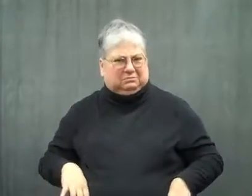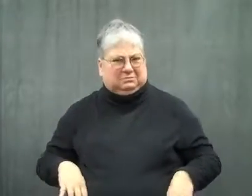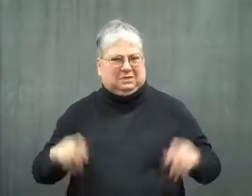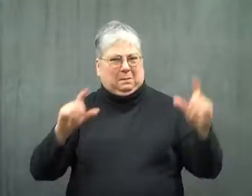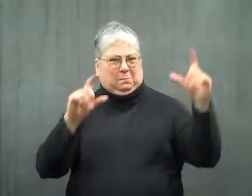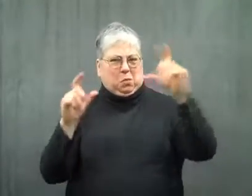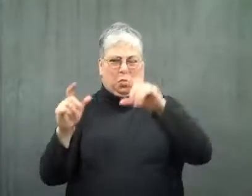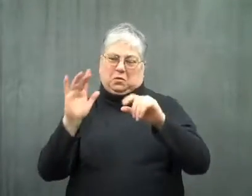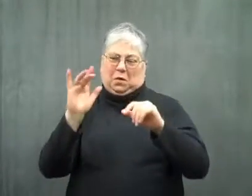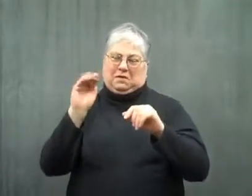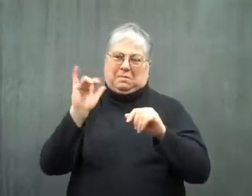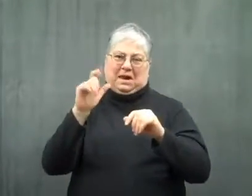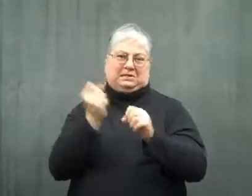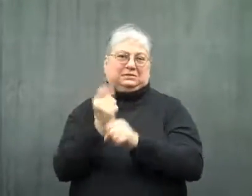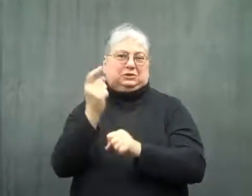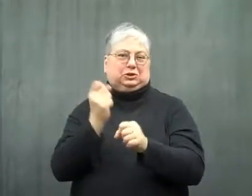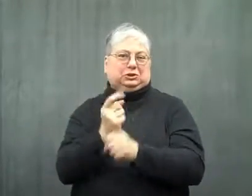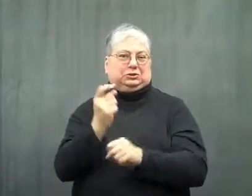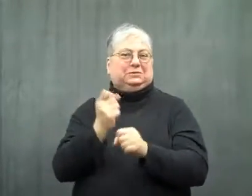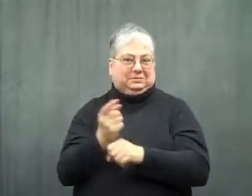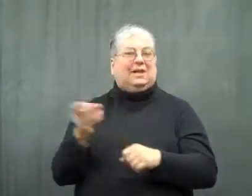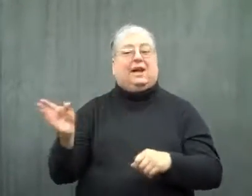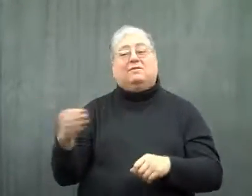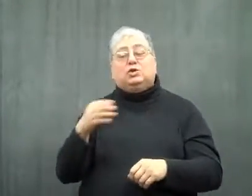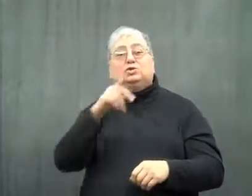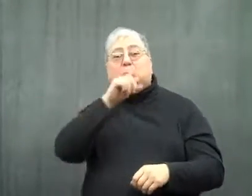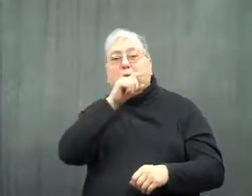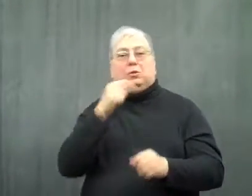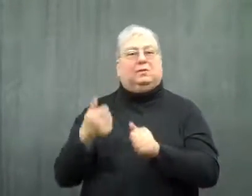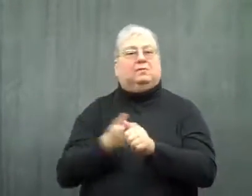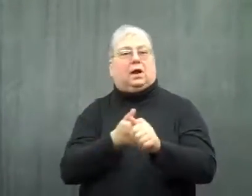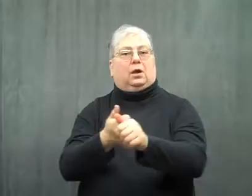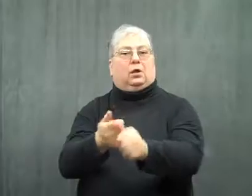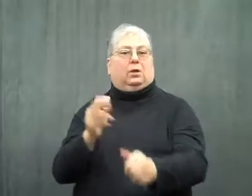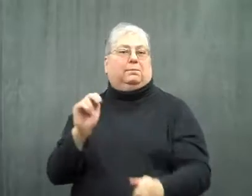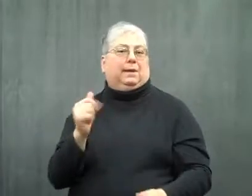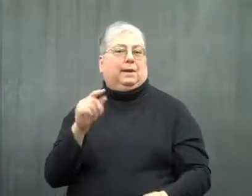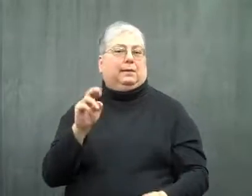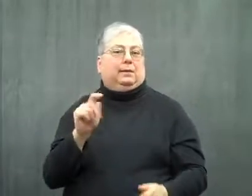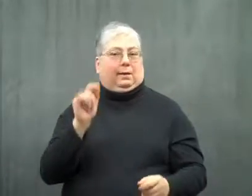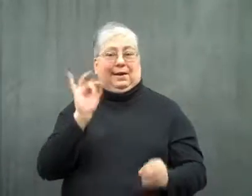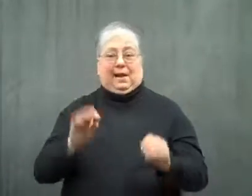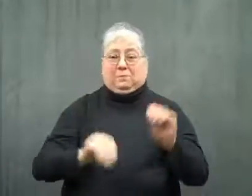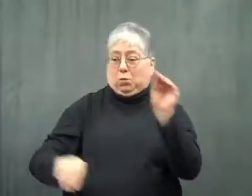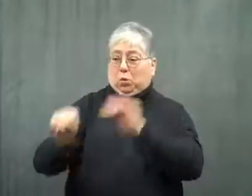It moves about 25 miles per year. Fish and birds follow the magnetic field, if it moves, they get confused